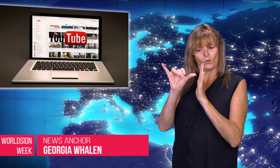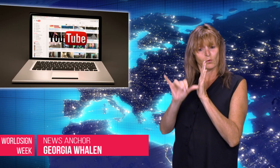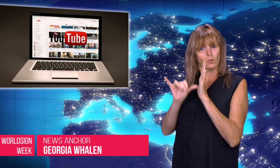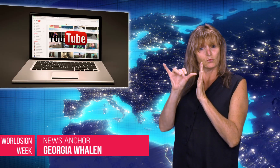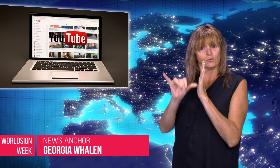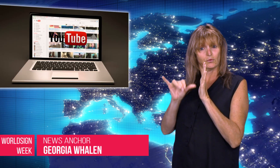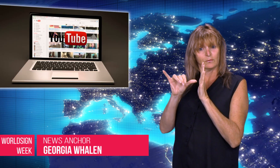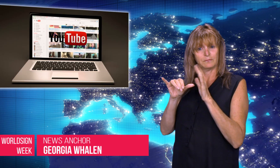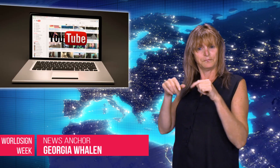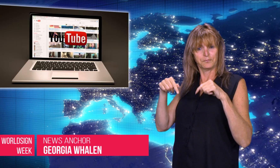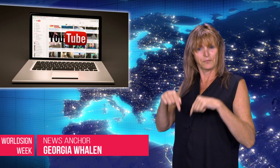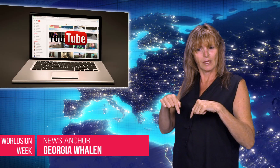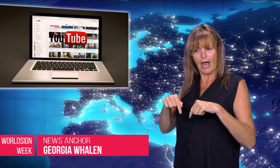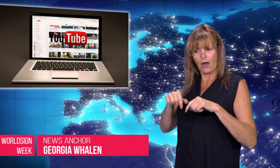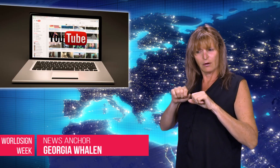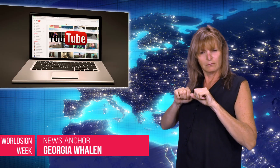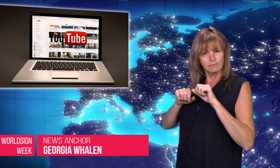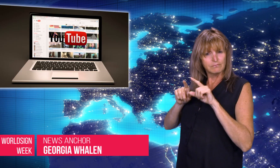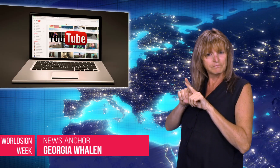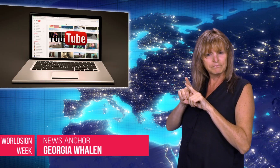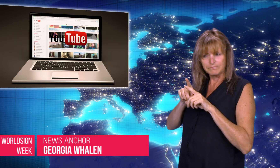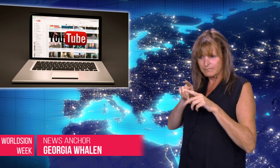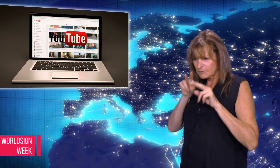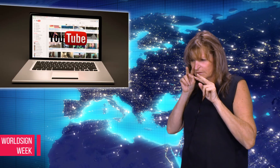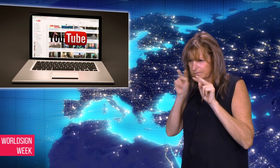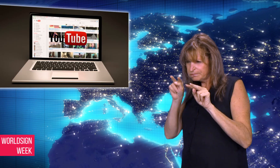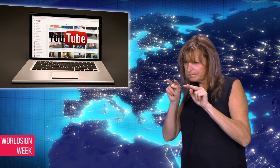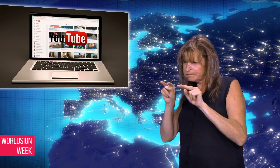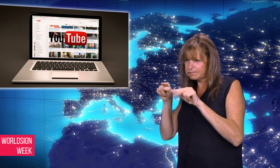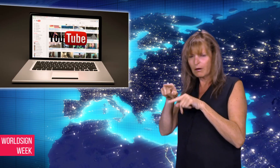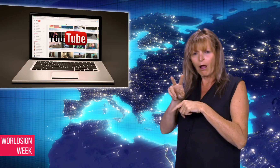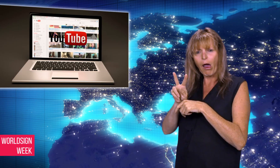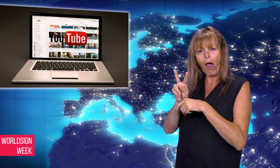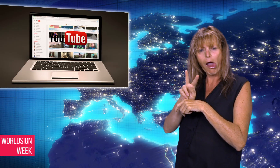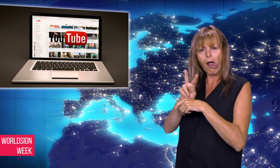Georgia: YouTube at-war on fake news